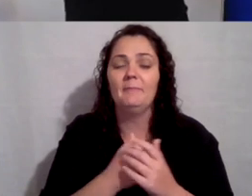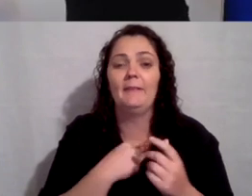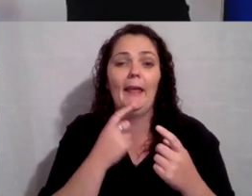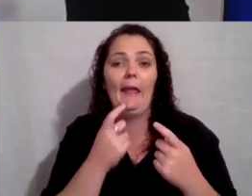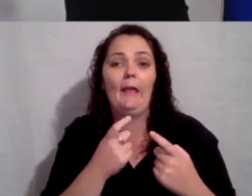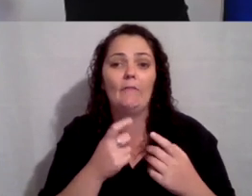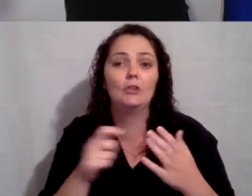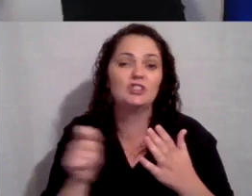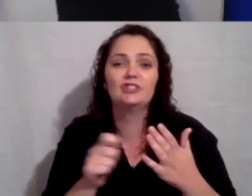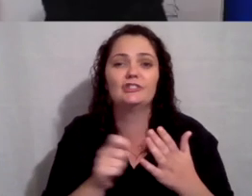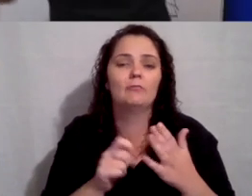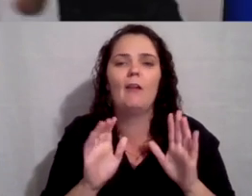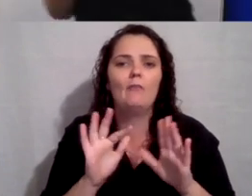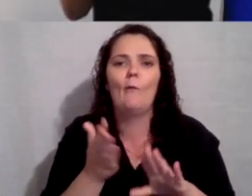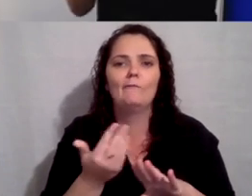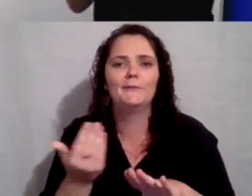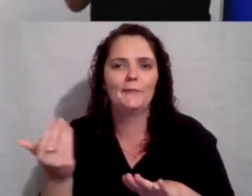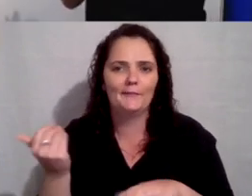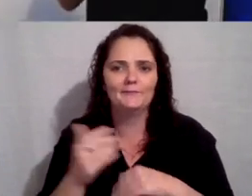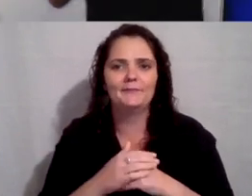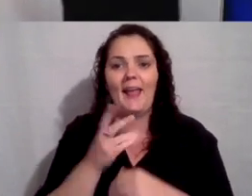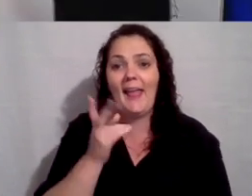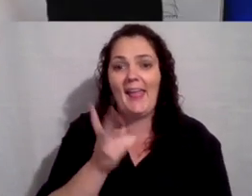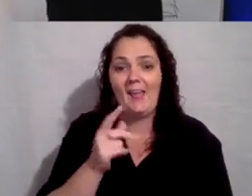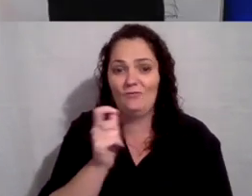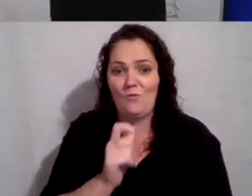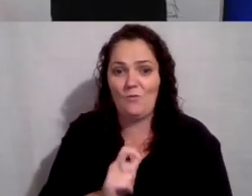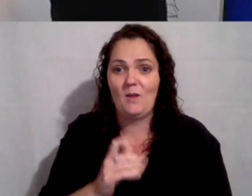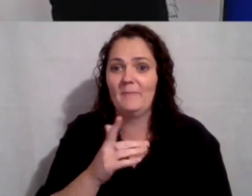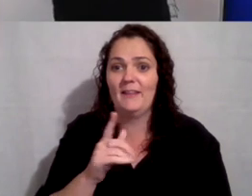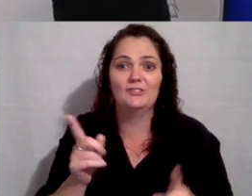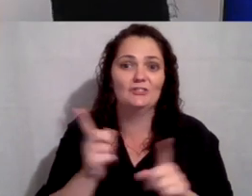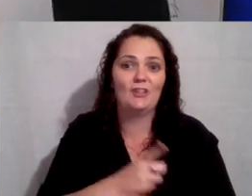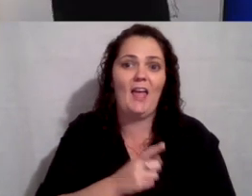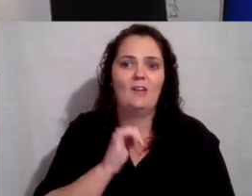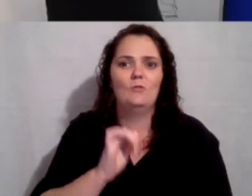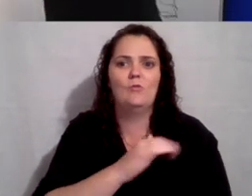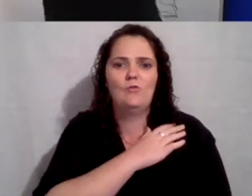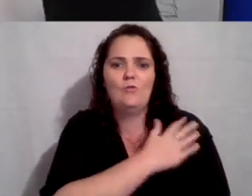being too careful about it, I'm just going to rub back and now I'm going to redraw again which has now completely changed for me,